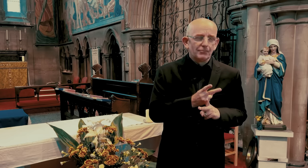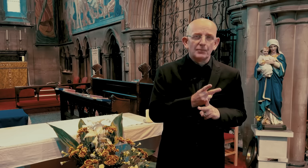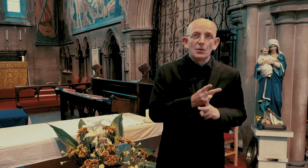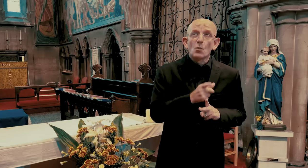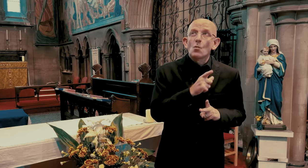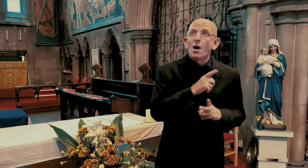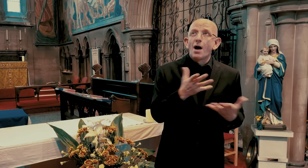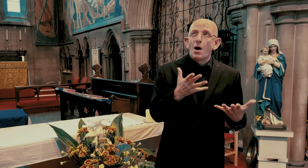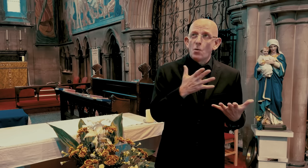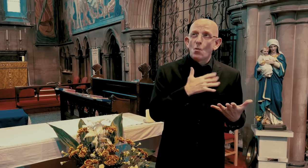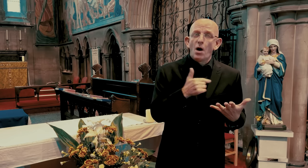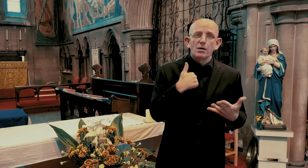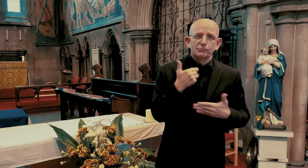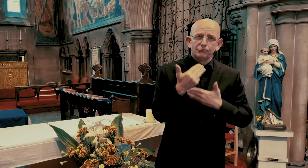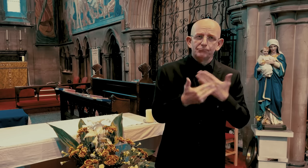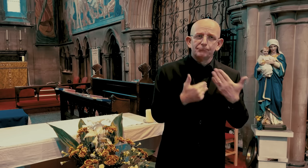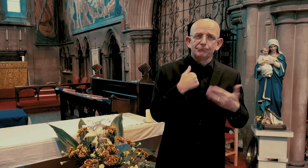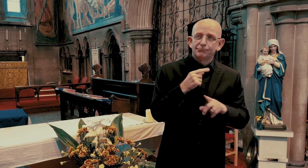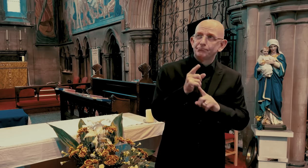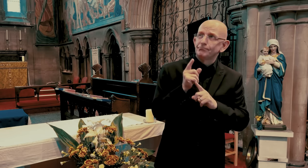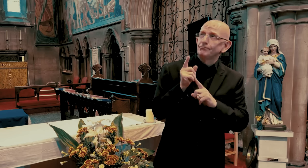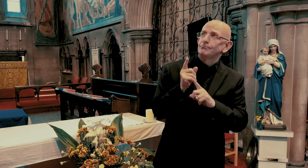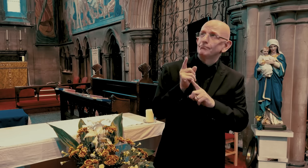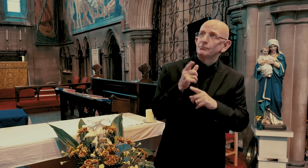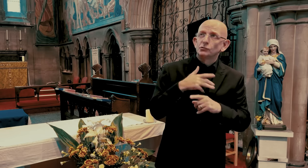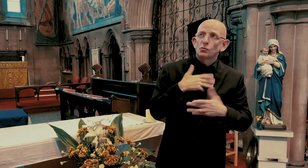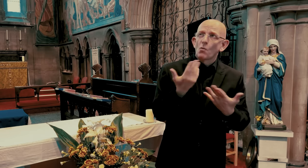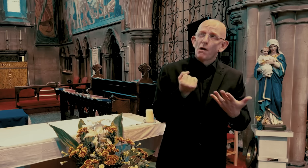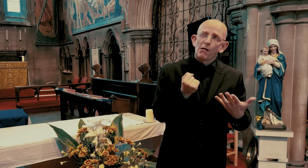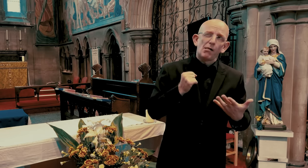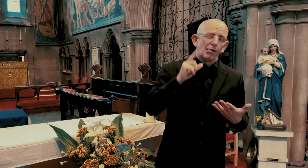so that I may not sin against you.